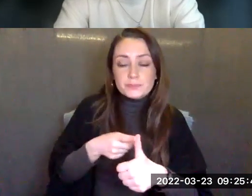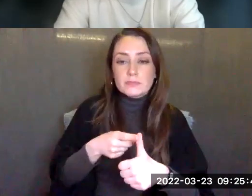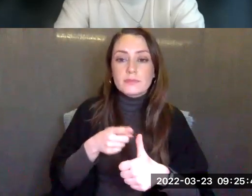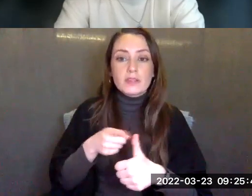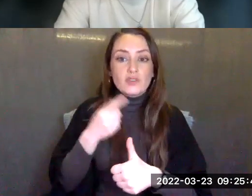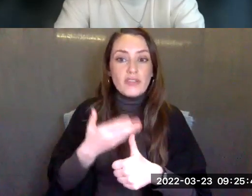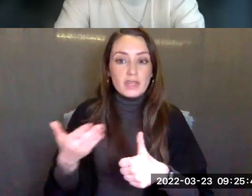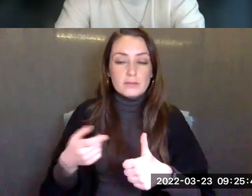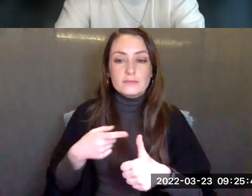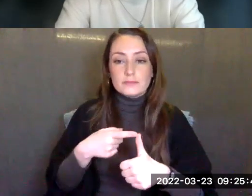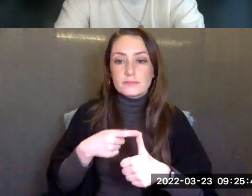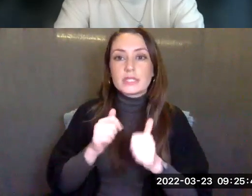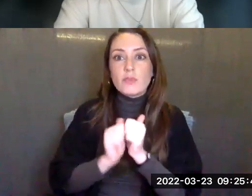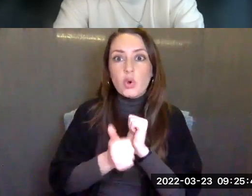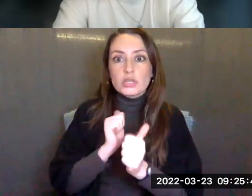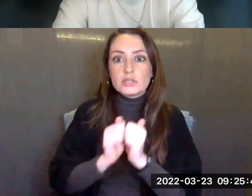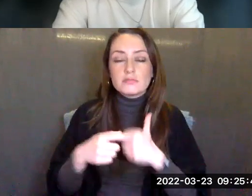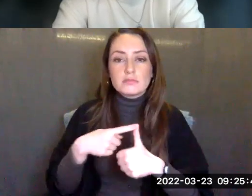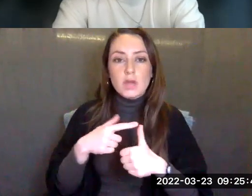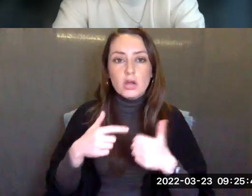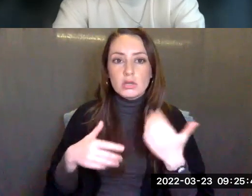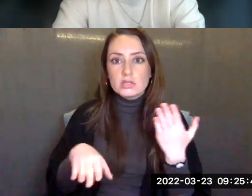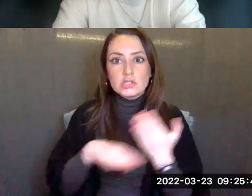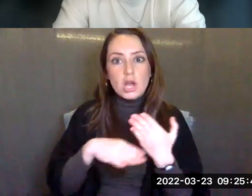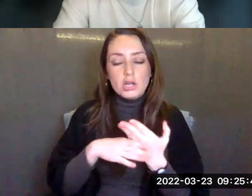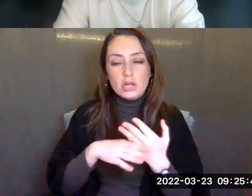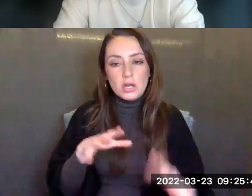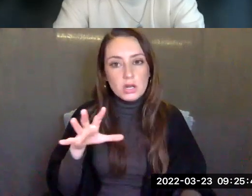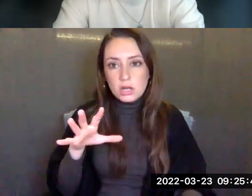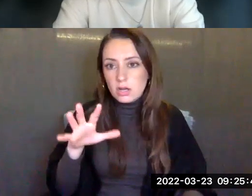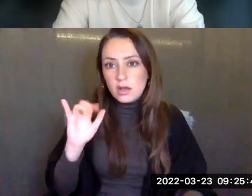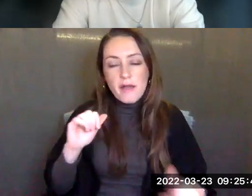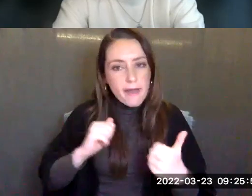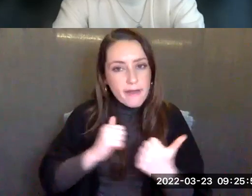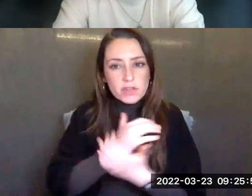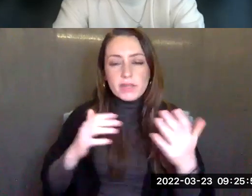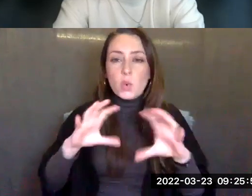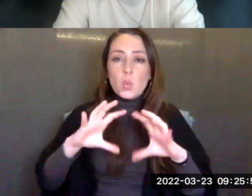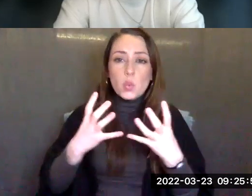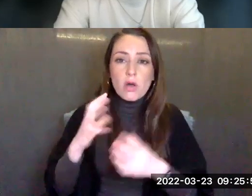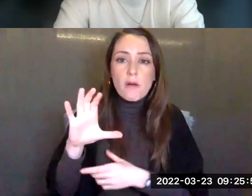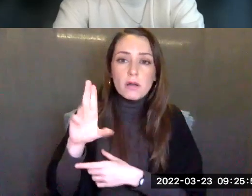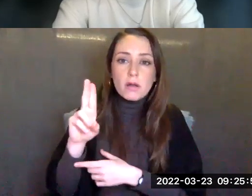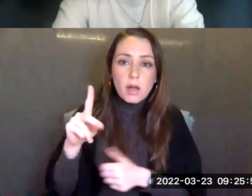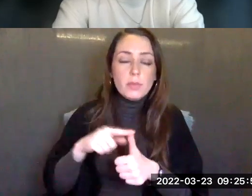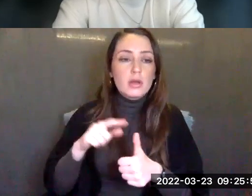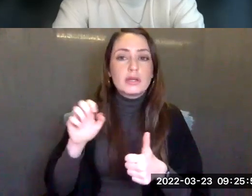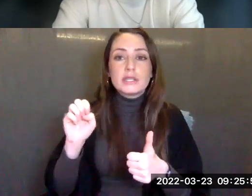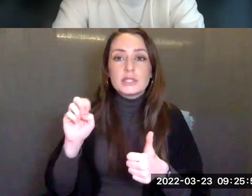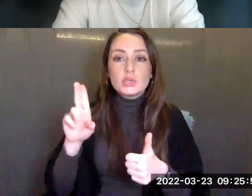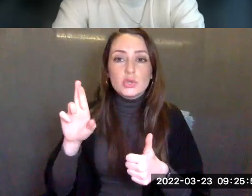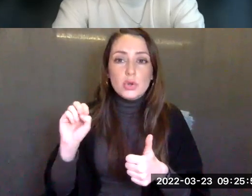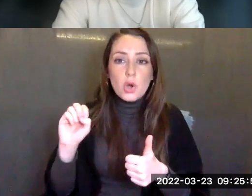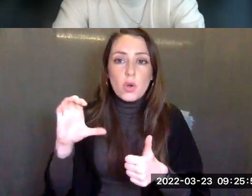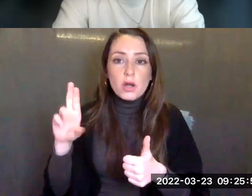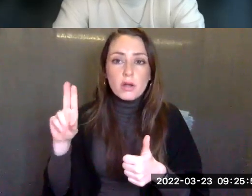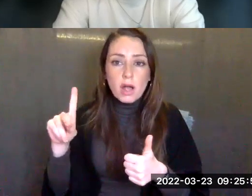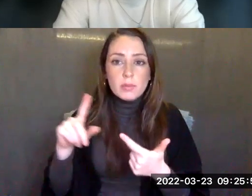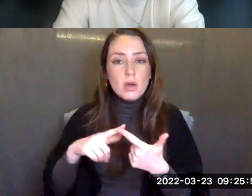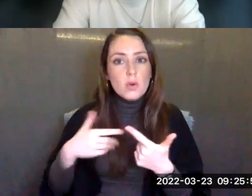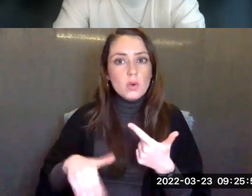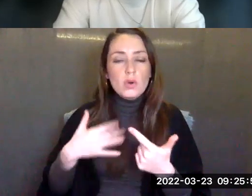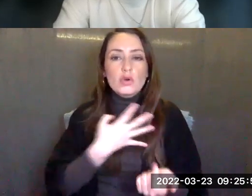Soccer is life here. This is everything. we do whether it's world cup or euro, cup, or lives revolve around that creations are highly into socialized.